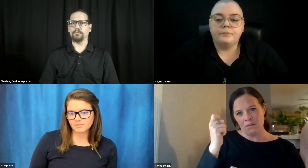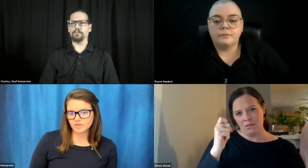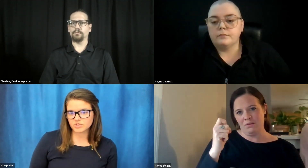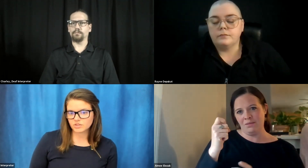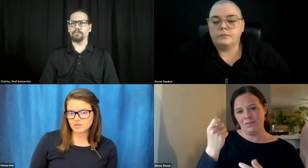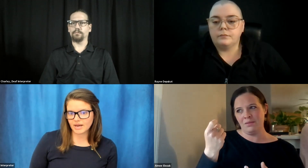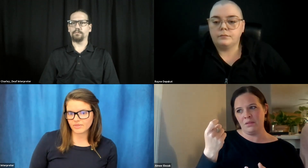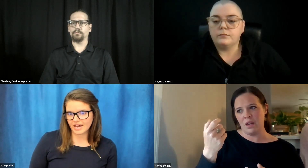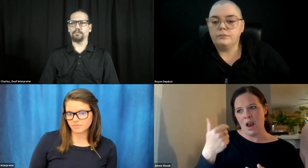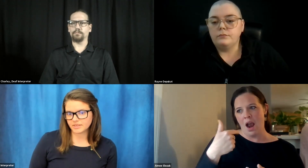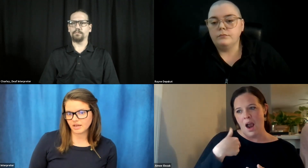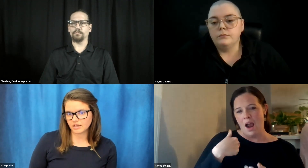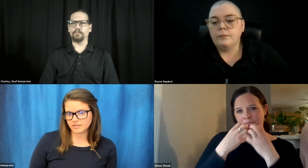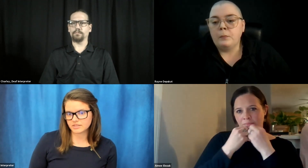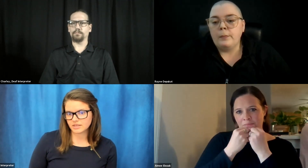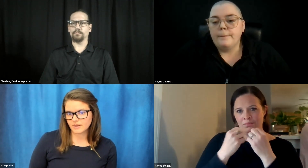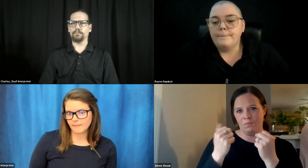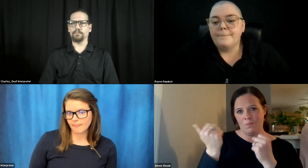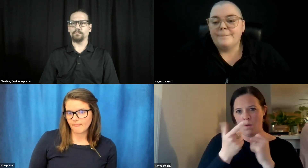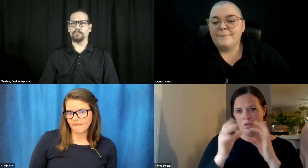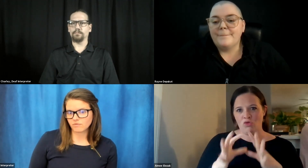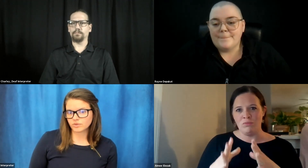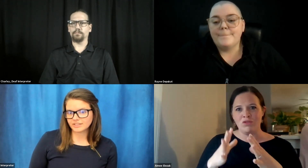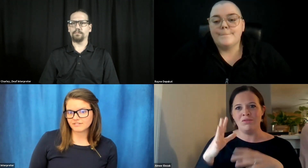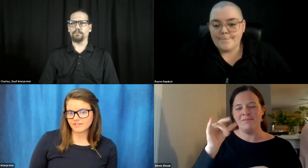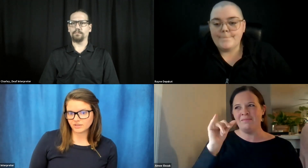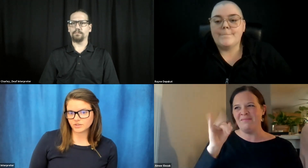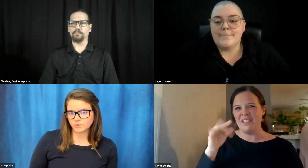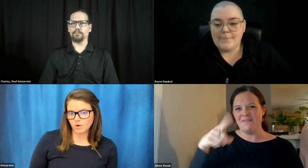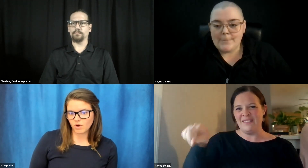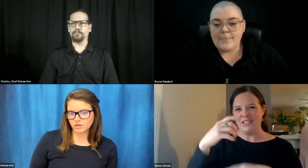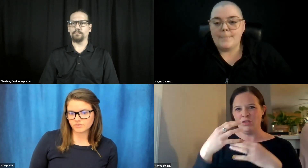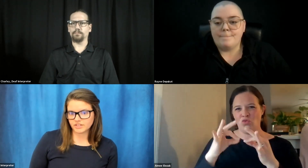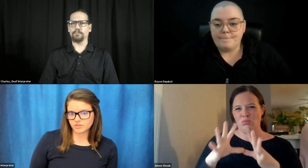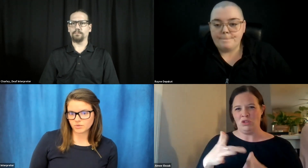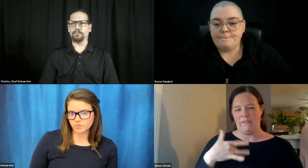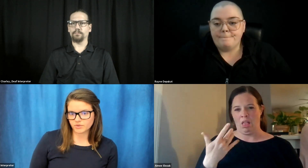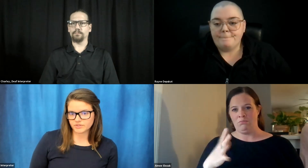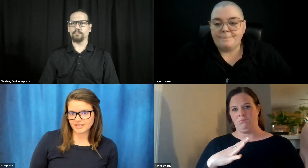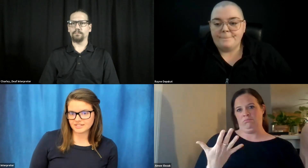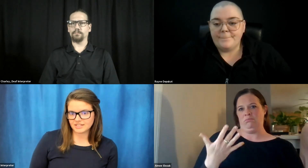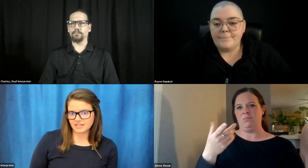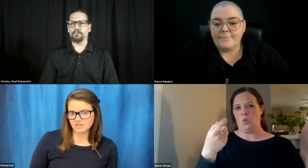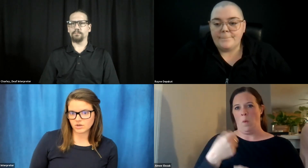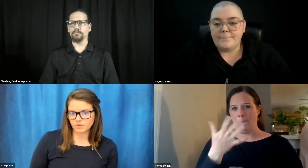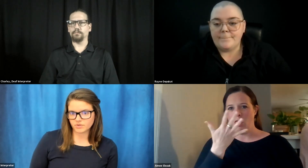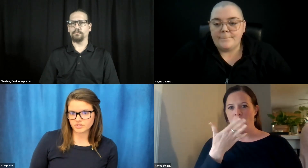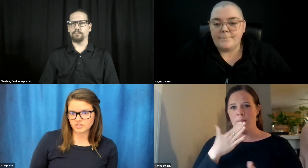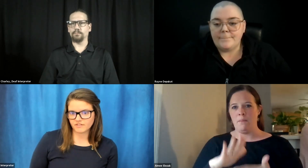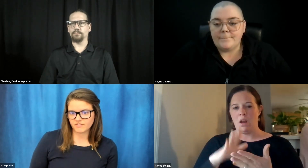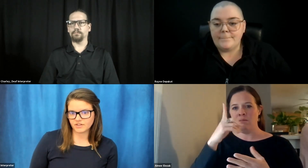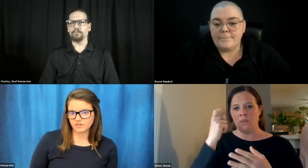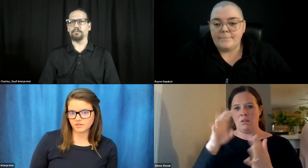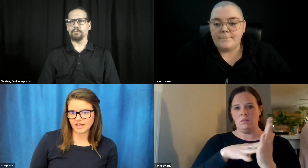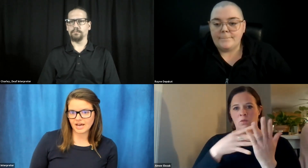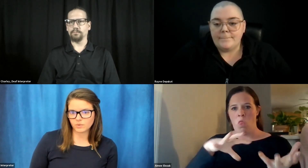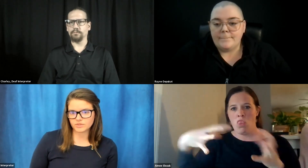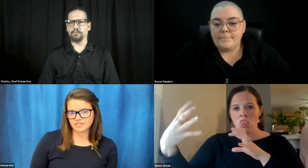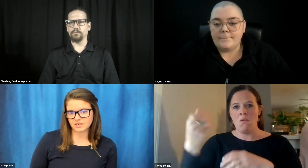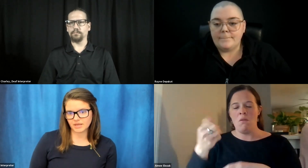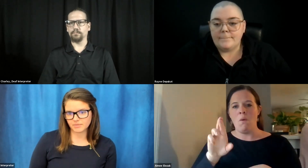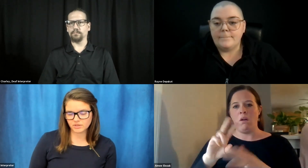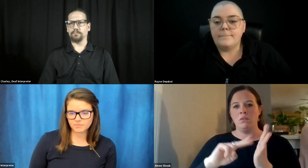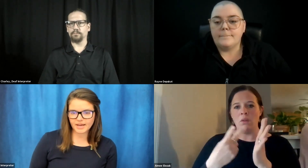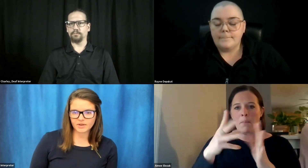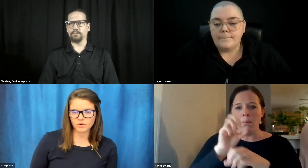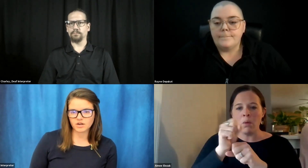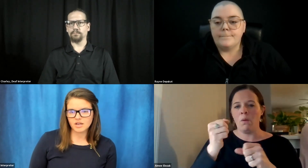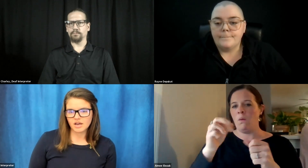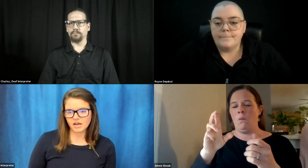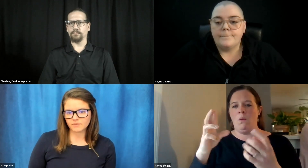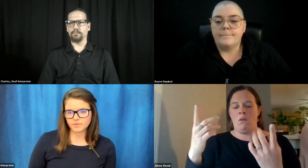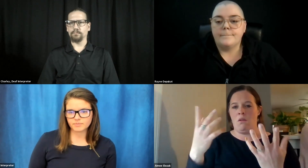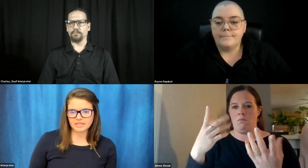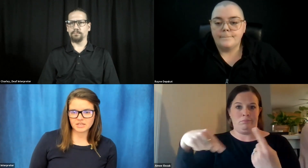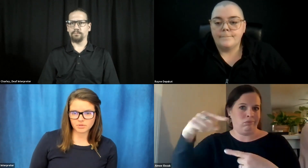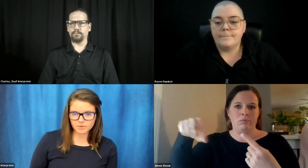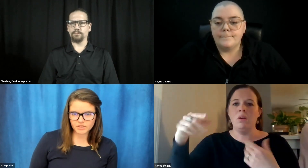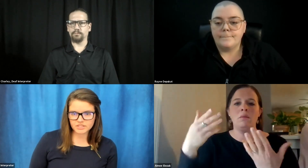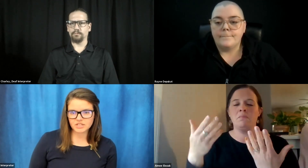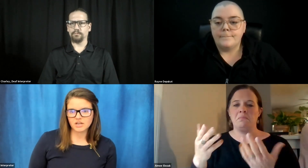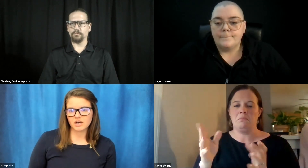And I'm concerned about that because I really value, all of the interpreters and seeing interpreters. Feel how is this going to make me look bad or being double booked.